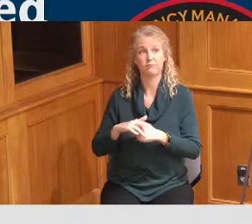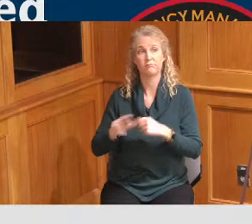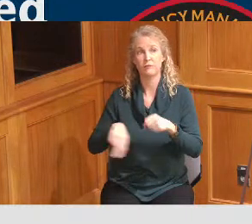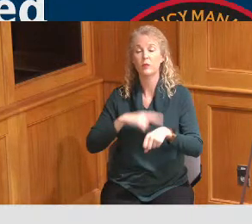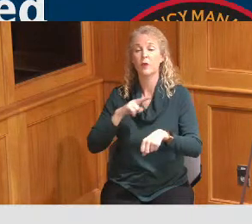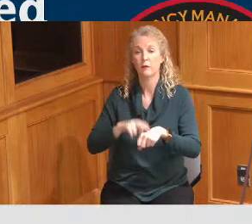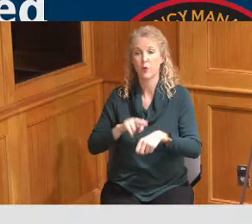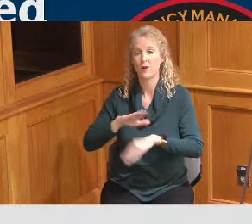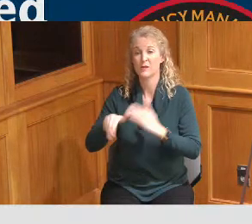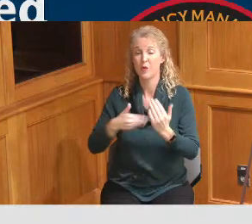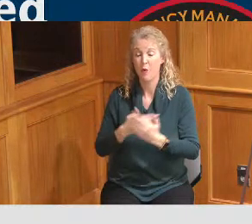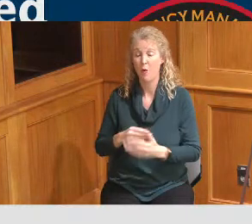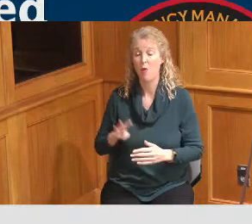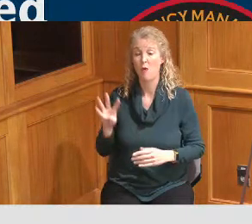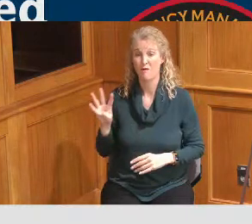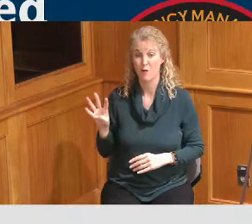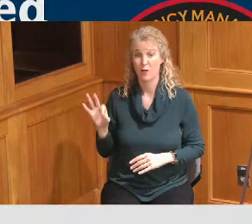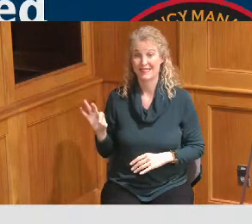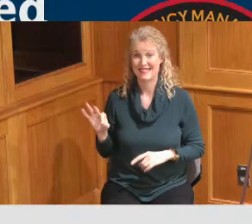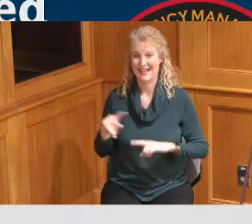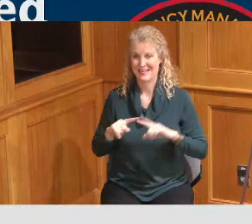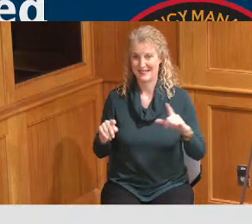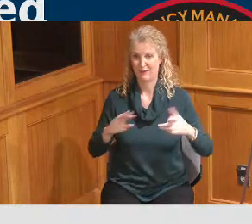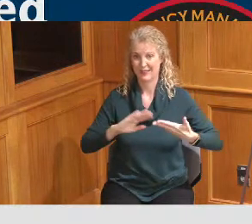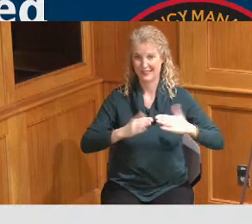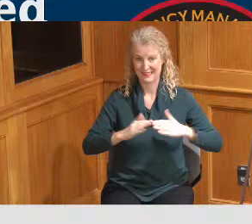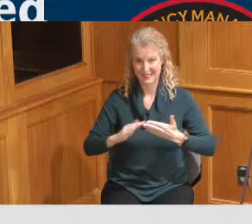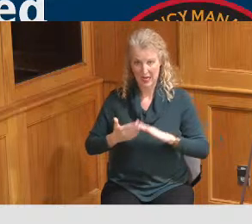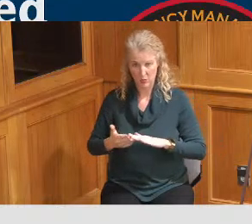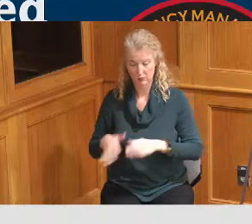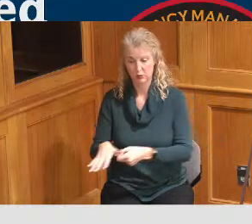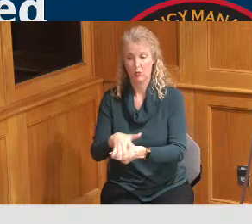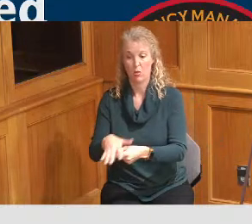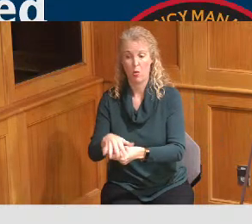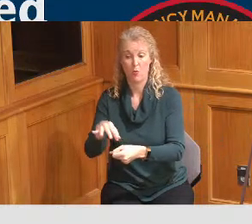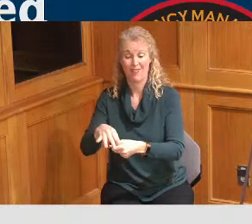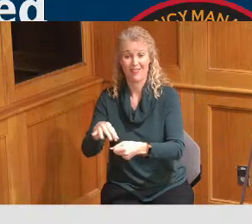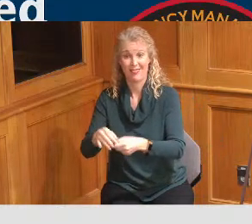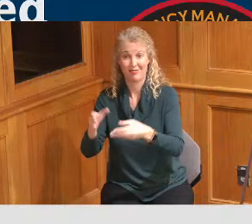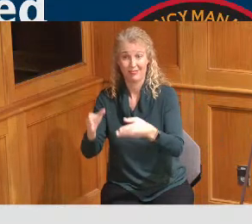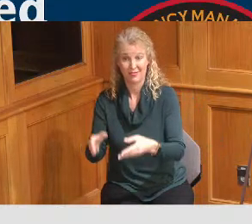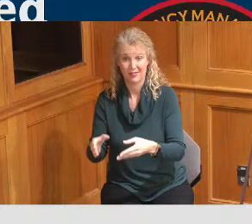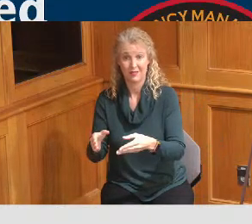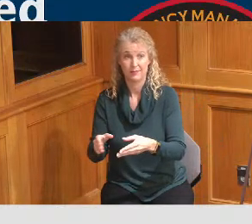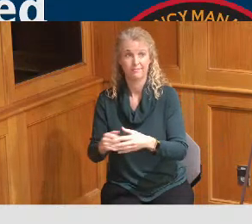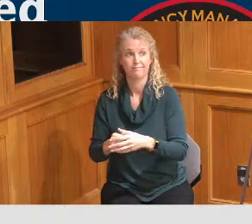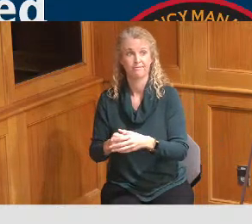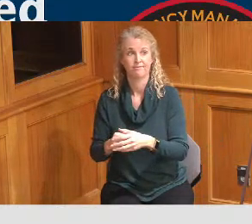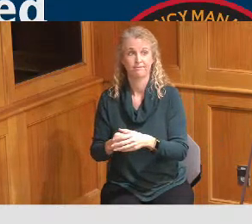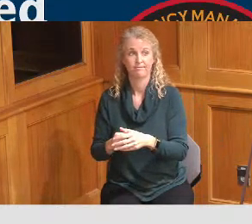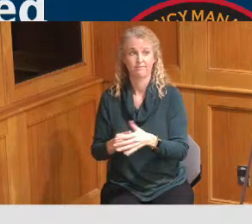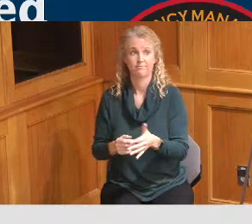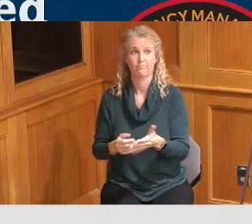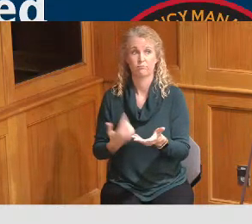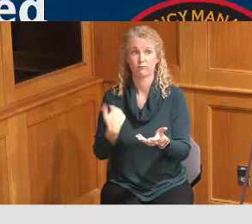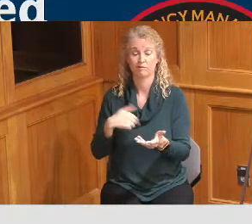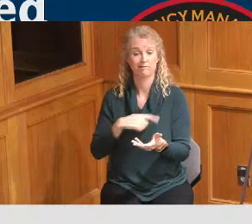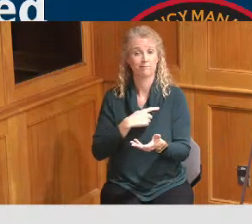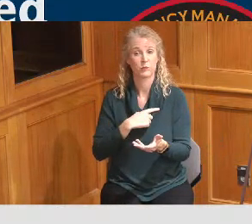have responsibilities local and County elected officials so again we make an effort we have